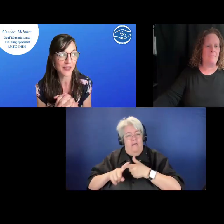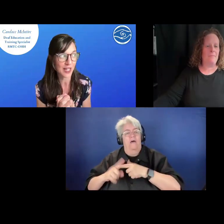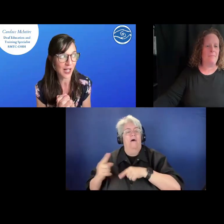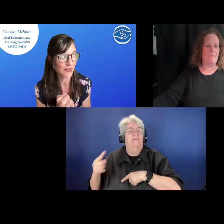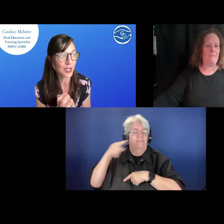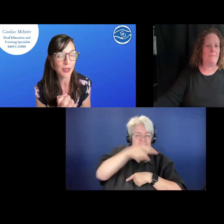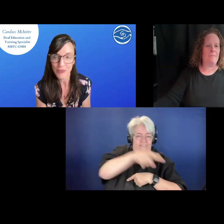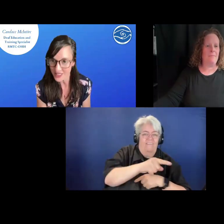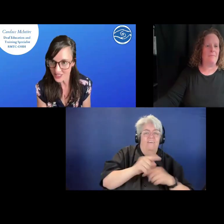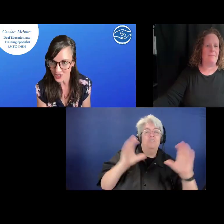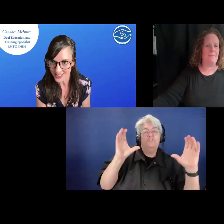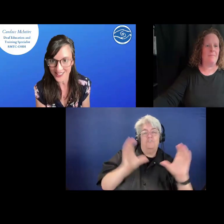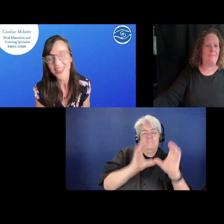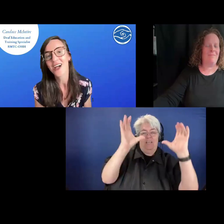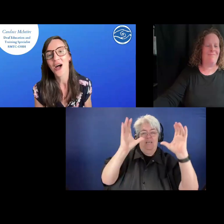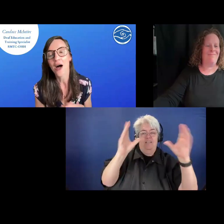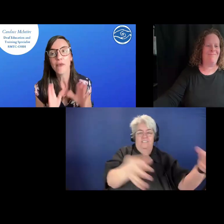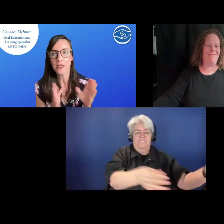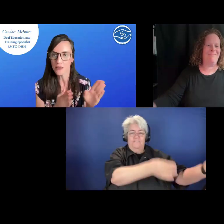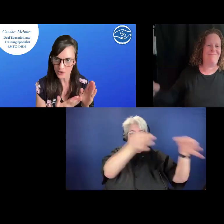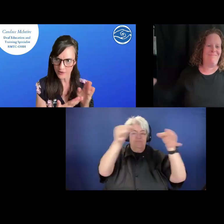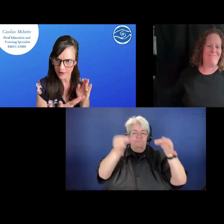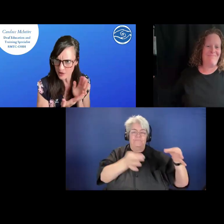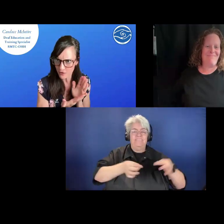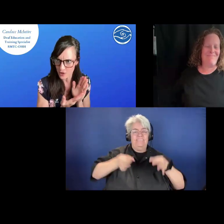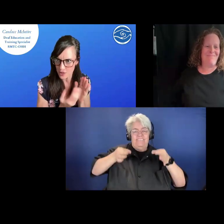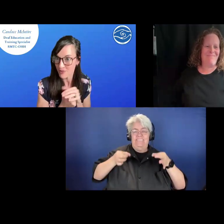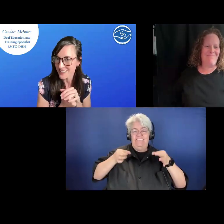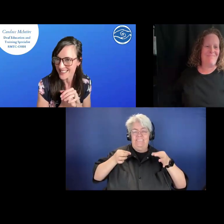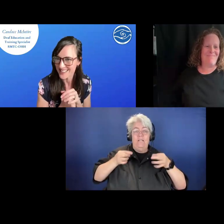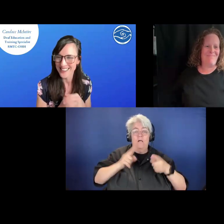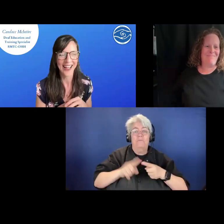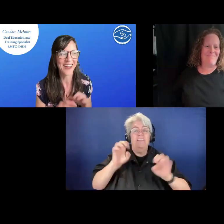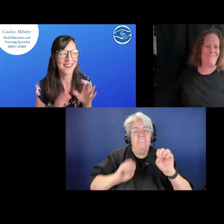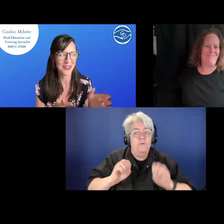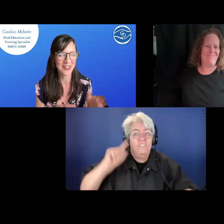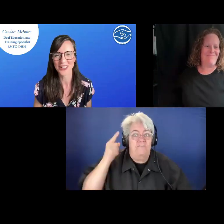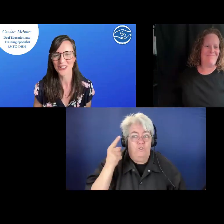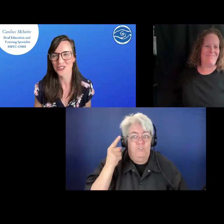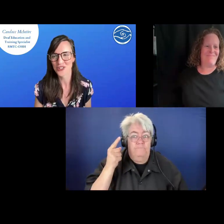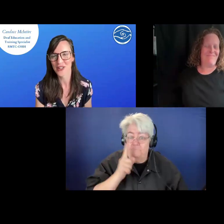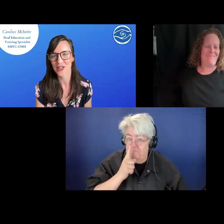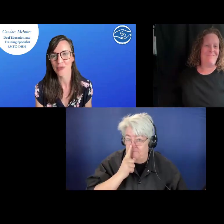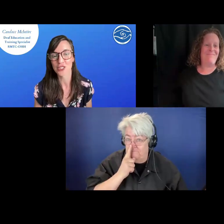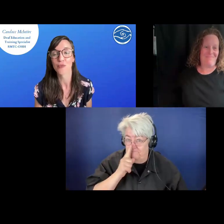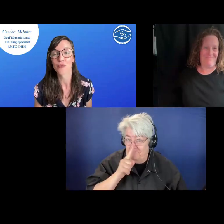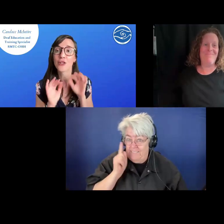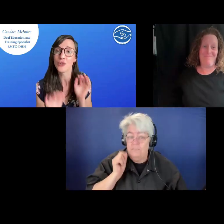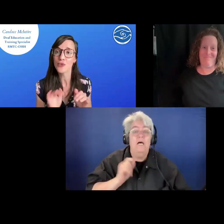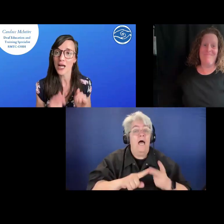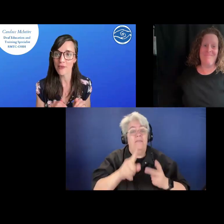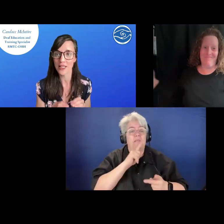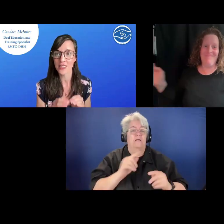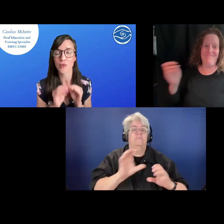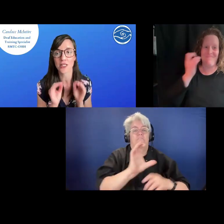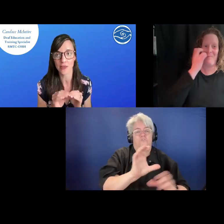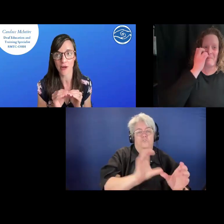certificate of completion. But do the evaluation first please and then you can get your certificate of completion. Whatever you type in is what's